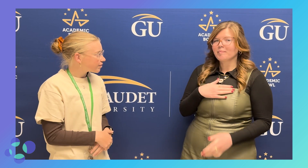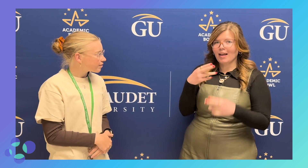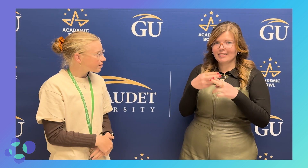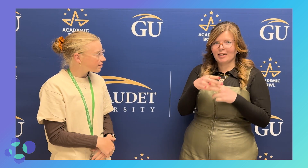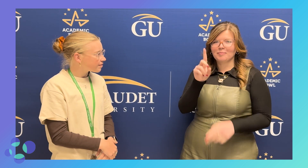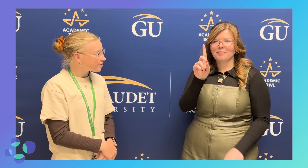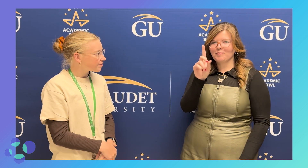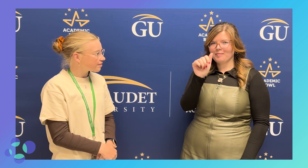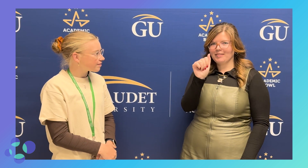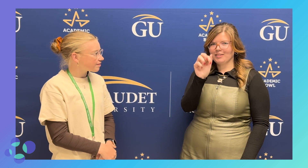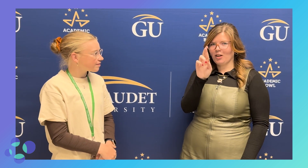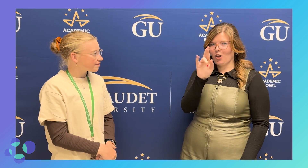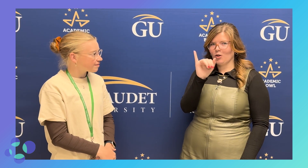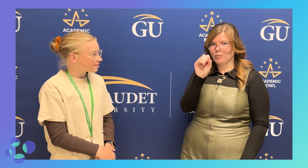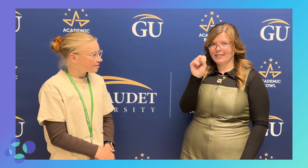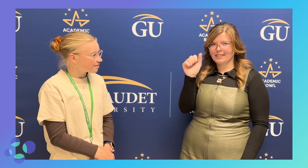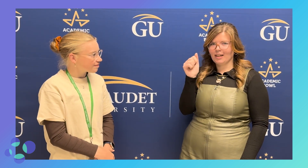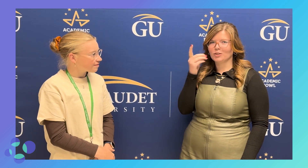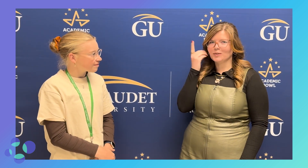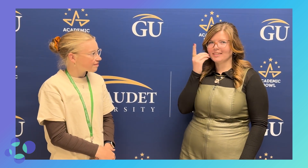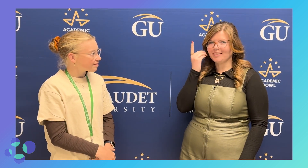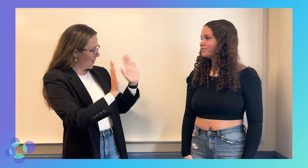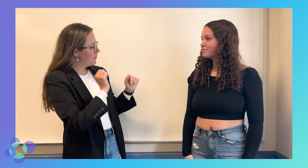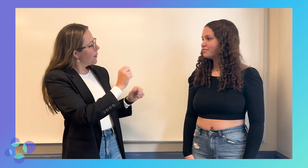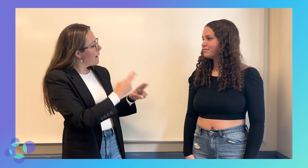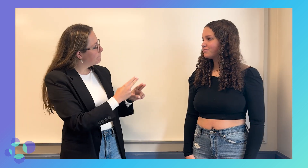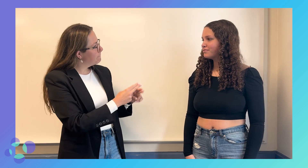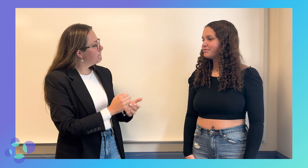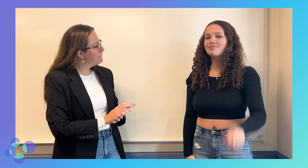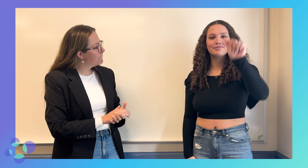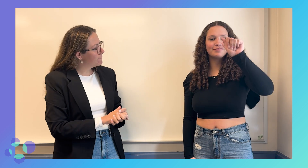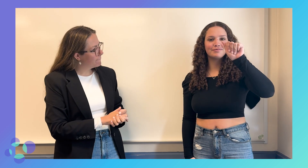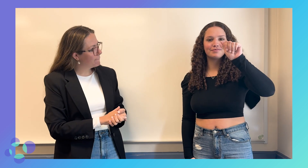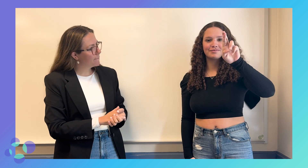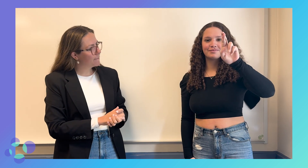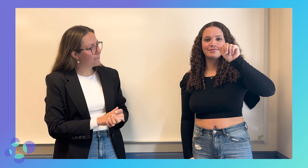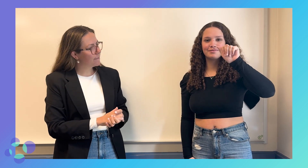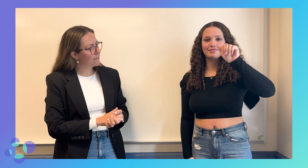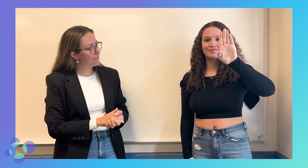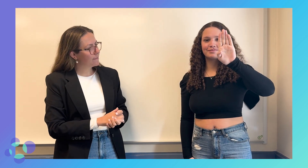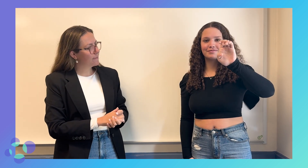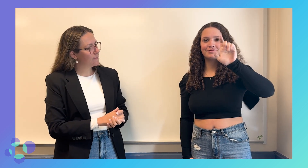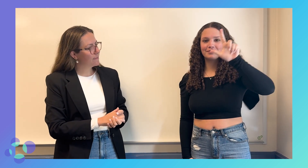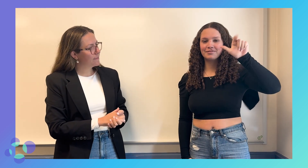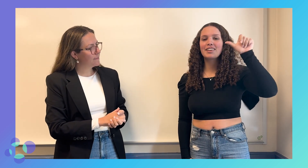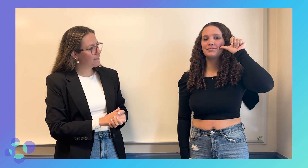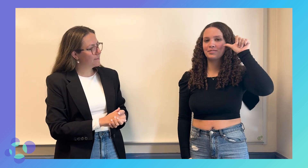My name is Larissa. Hello! What’s your name? Arabella.